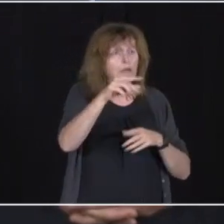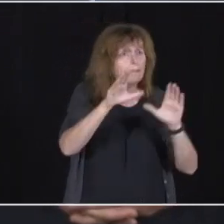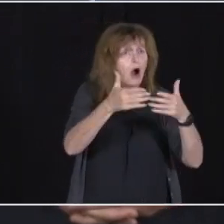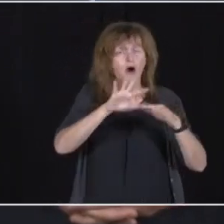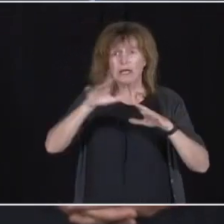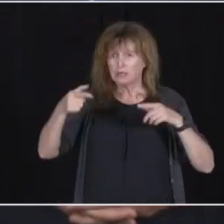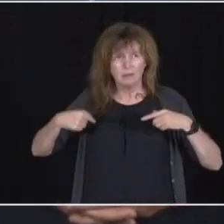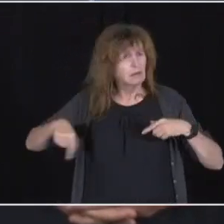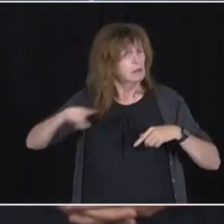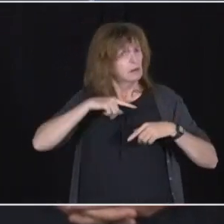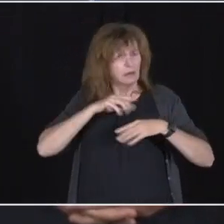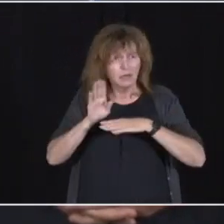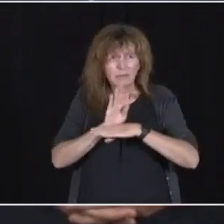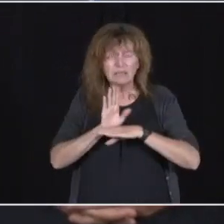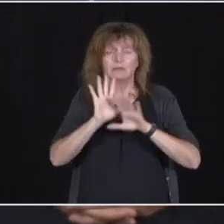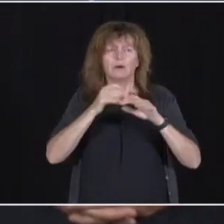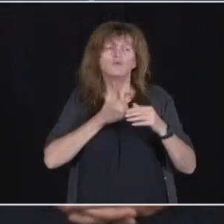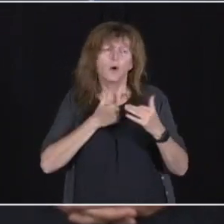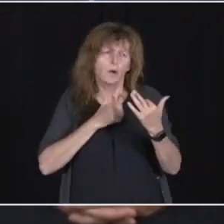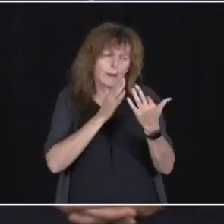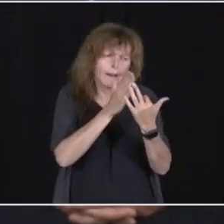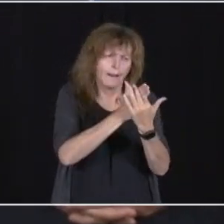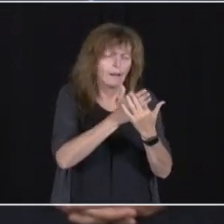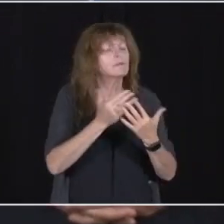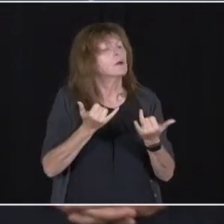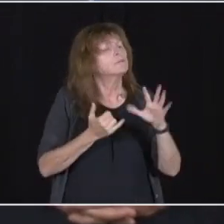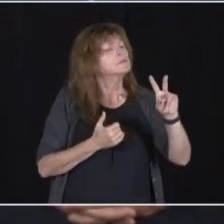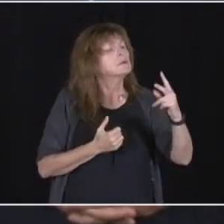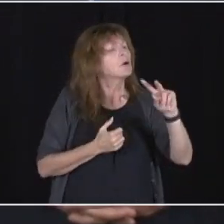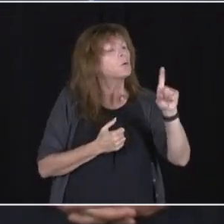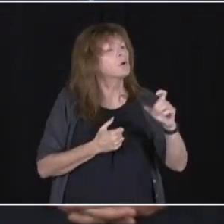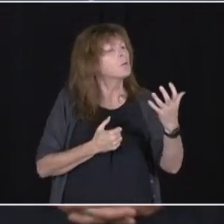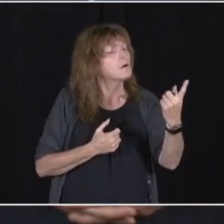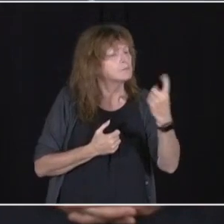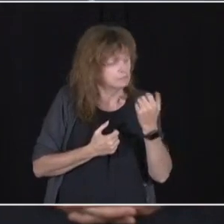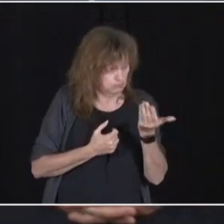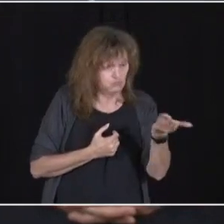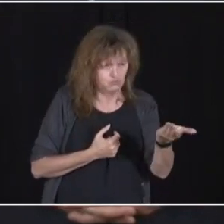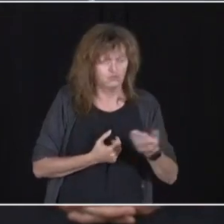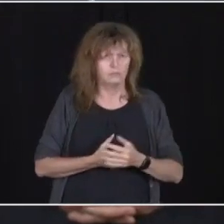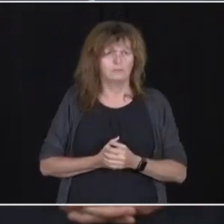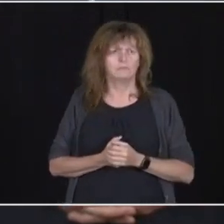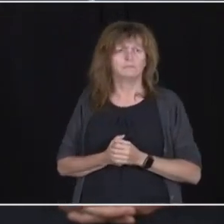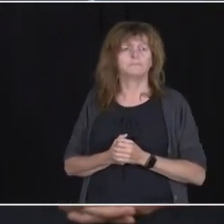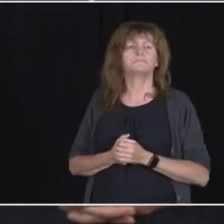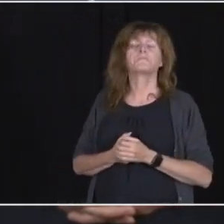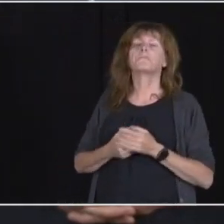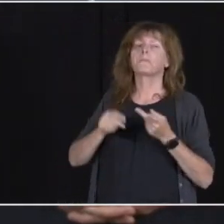I believe everybody is out there really busting it. Especially nowadays. But I am sorry, I apologize. Go ahead.